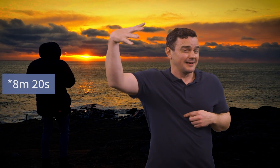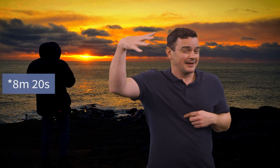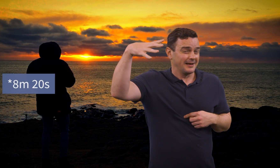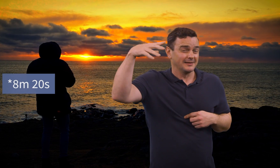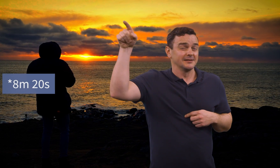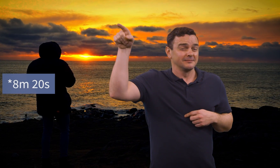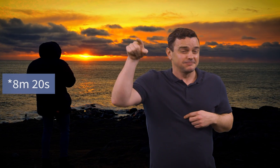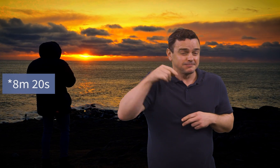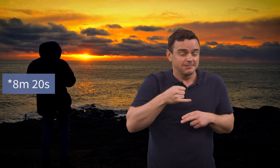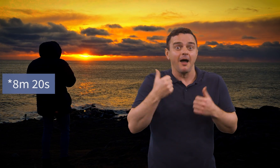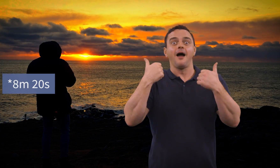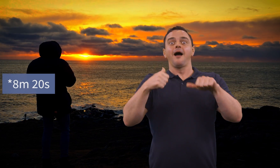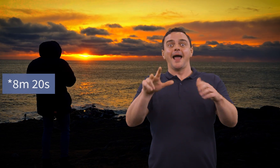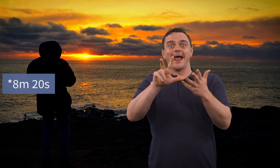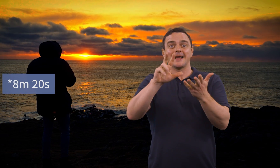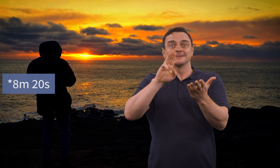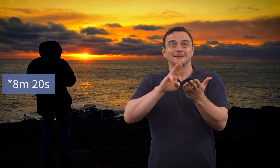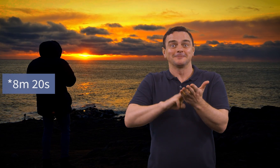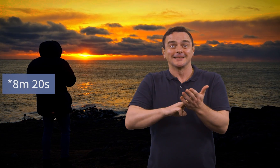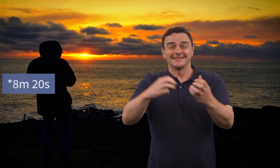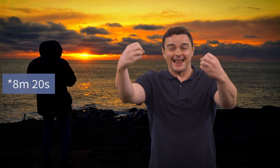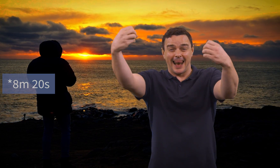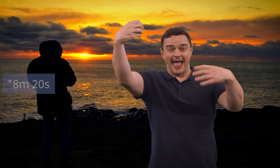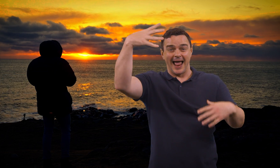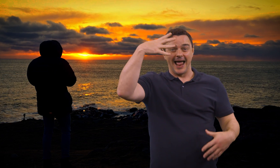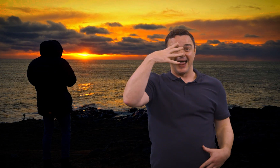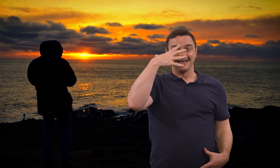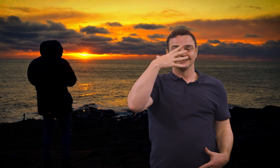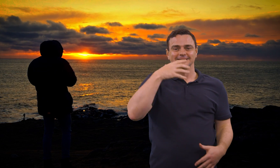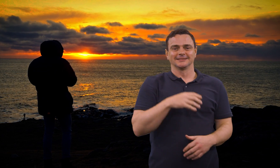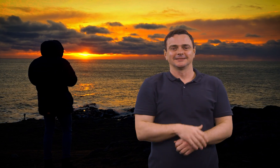we don't see the light from the sun until eight minutes after it leaves.